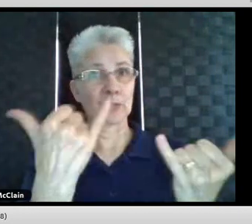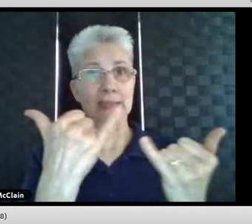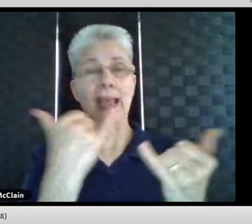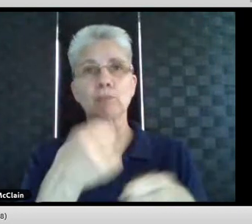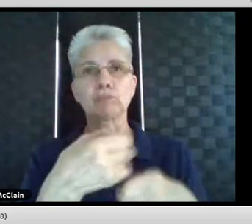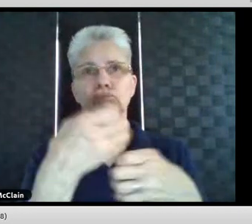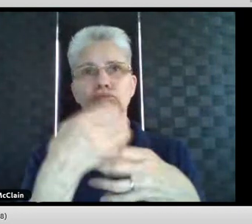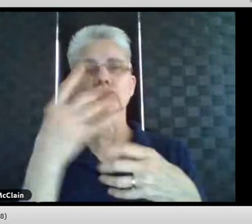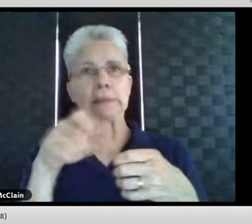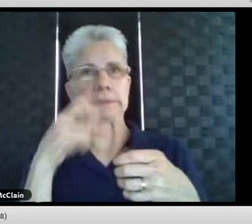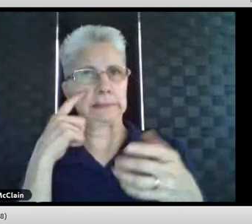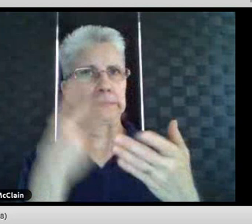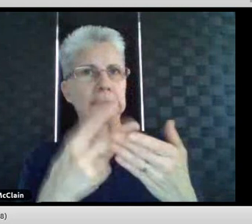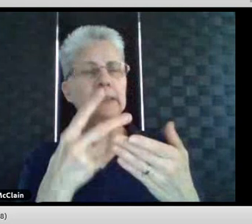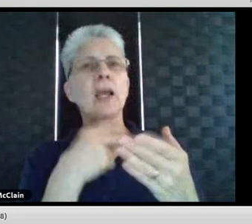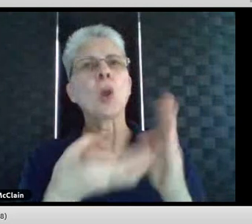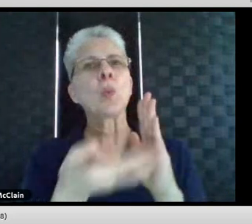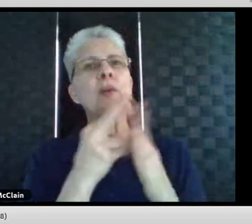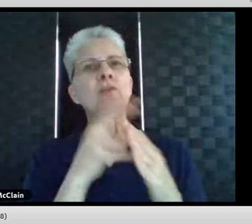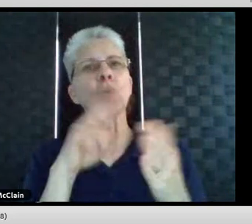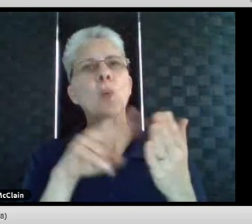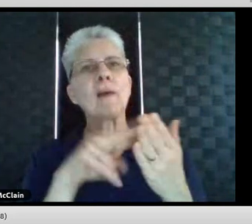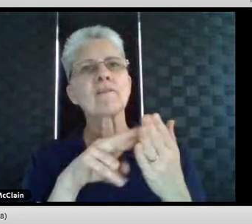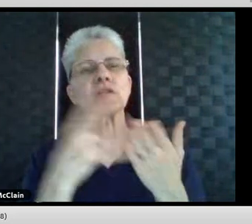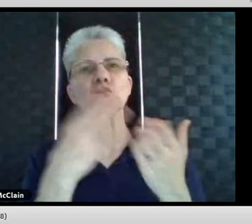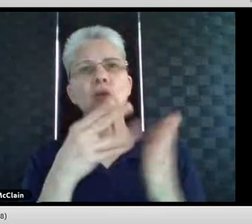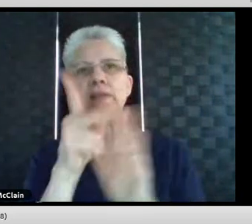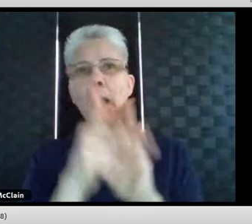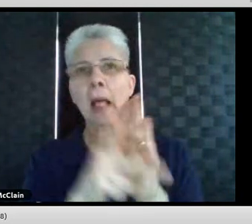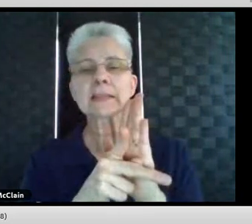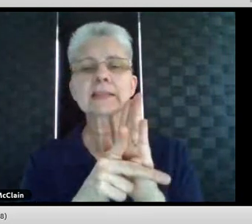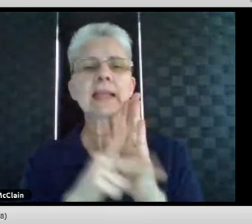You know, again, like I said, review your reference-service policy. Analyze questions.